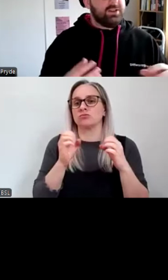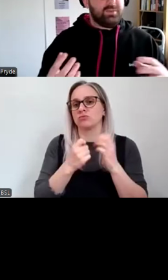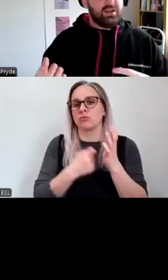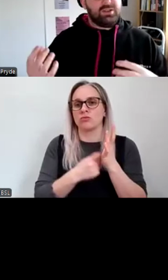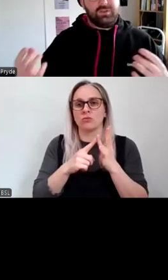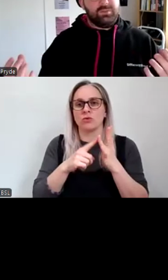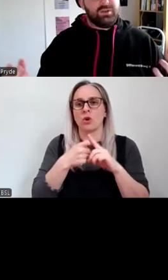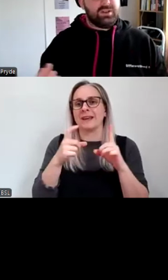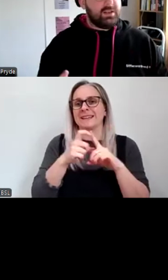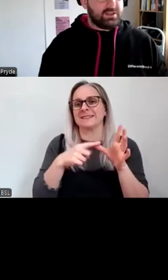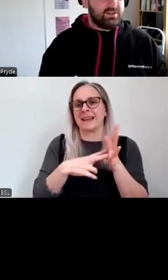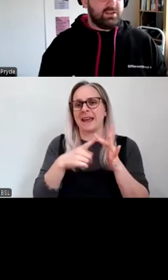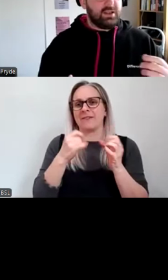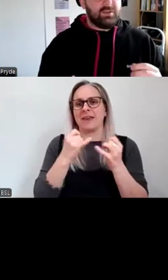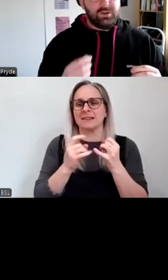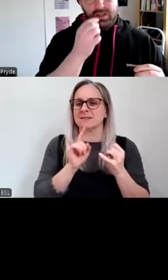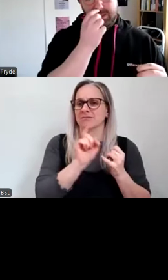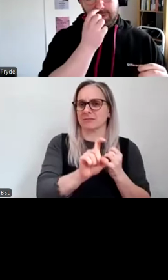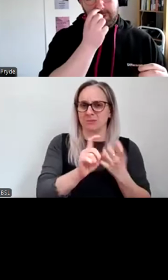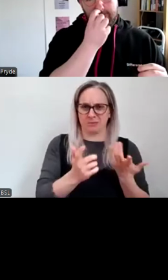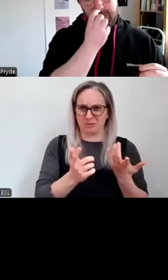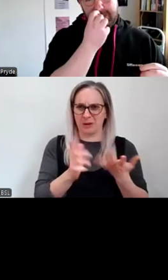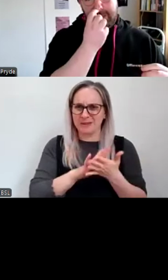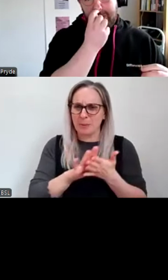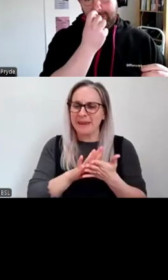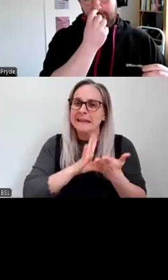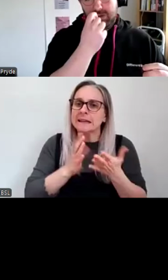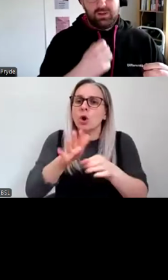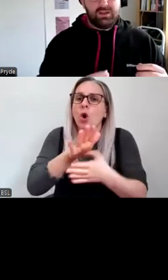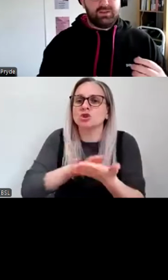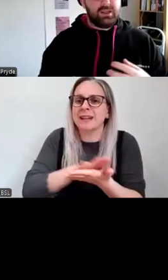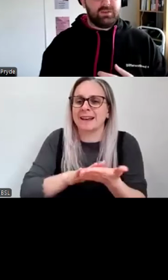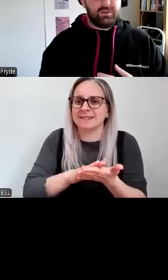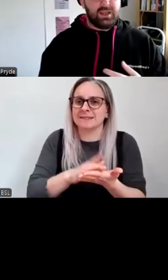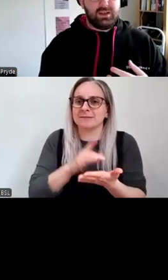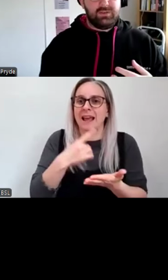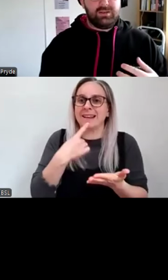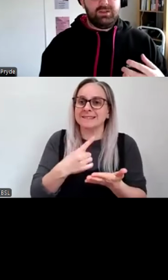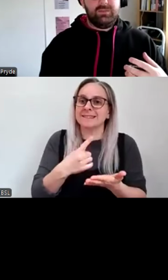author page for Brooke Davis, and give context to where it will land when you interact with that element.